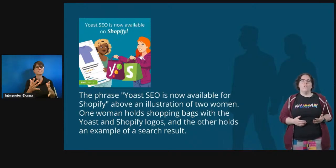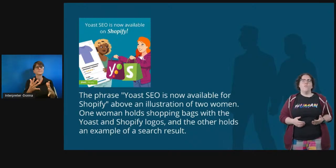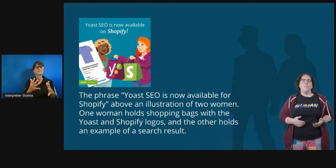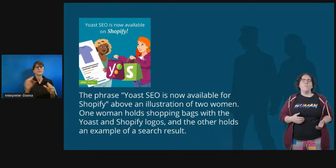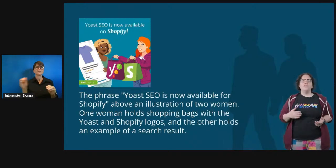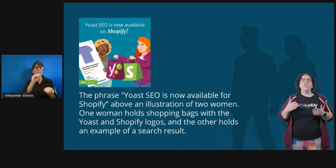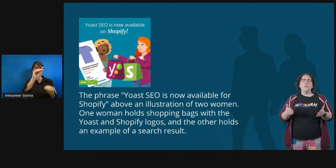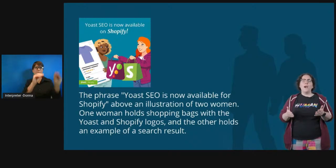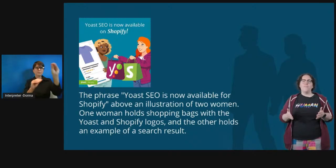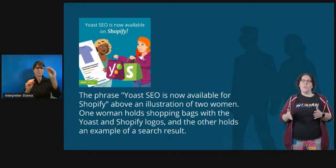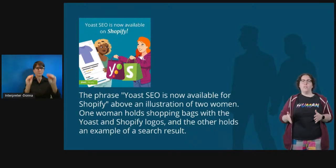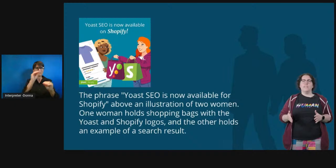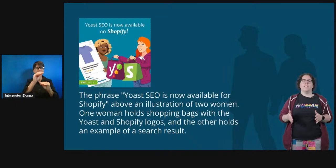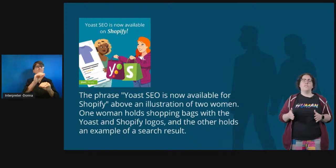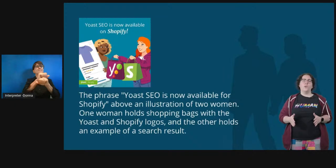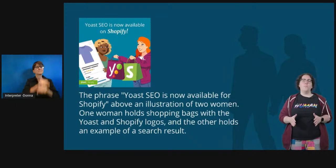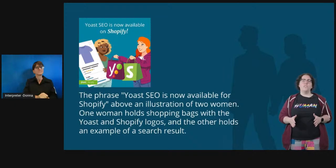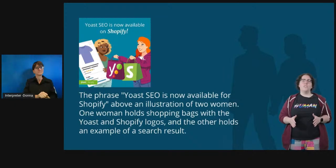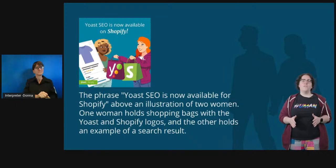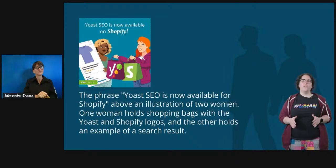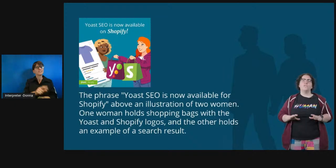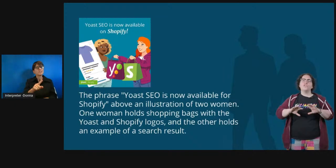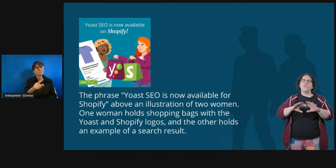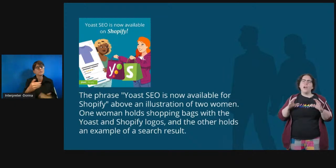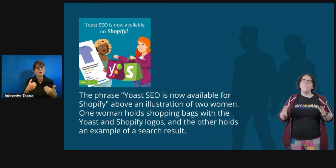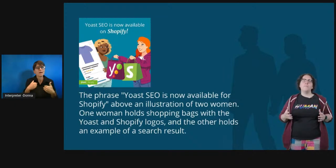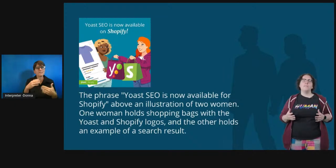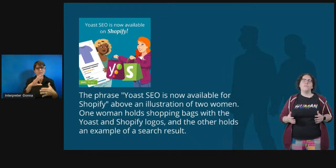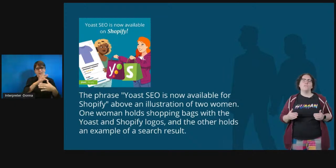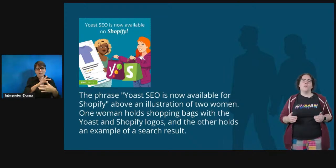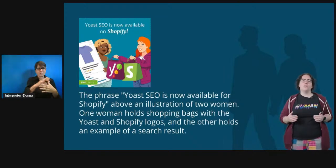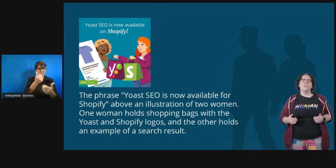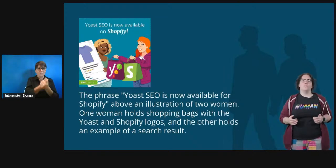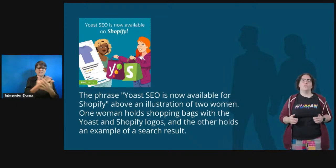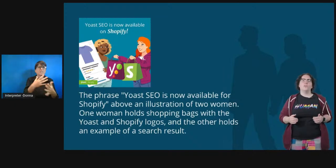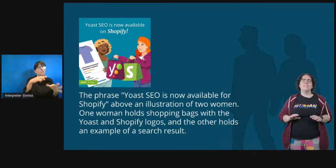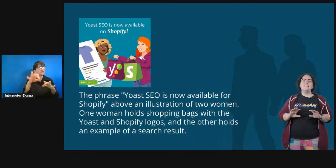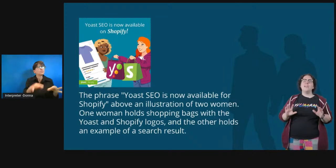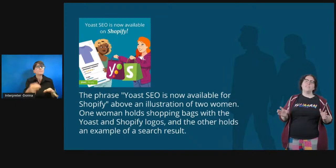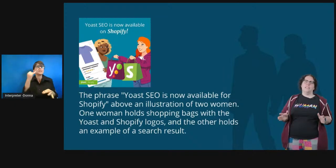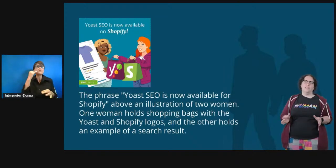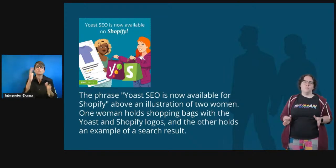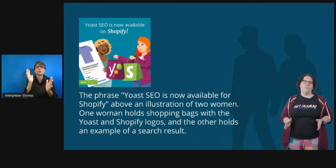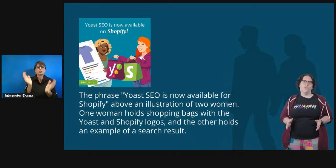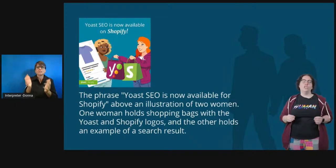so feeling something basic is better than not doing it at all . Because you into the habit of filling in these fields for SEO.